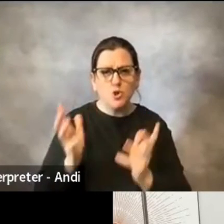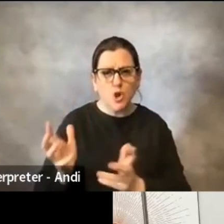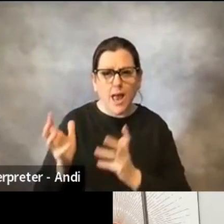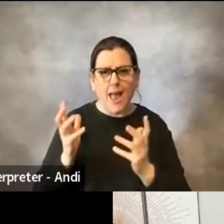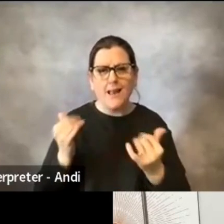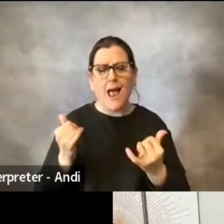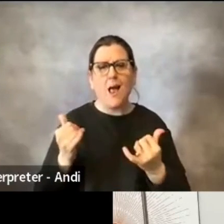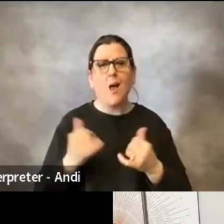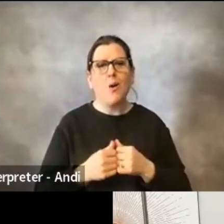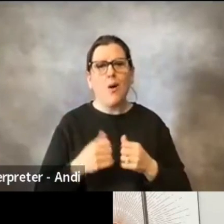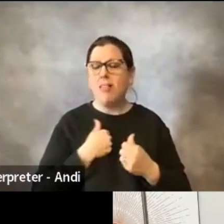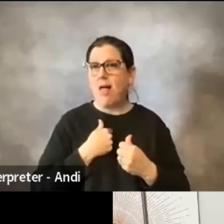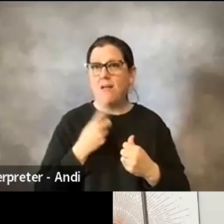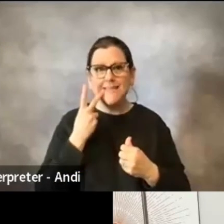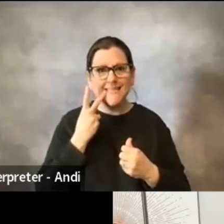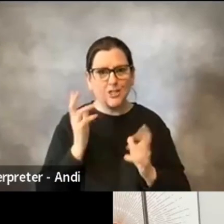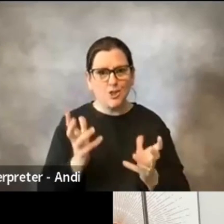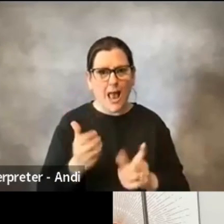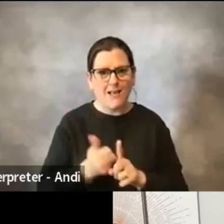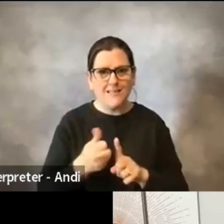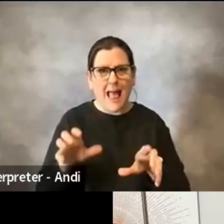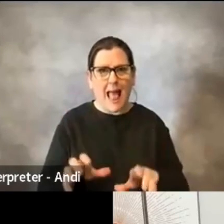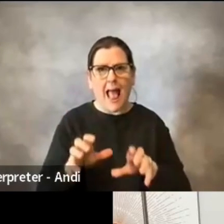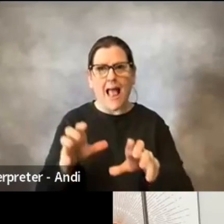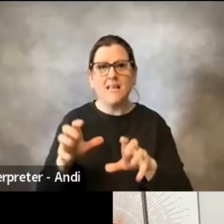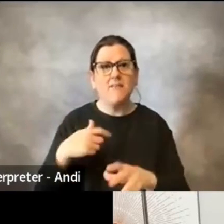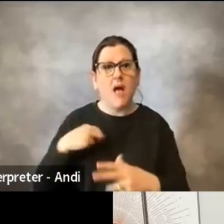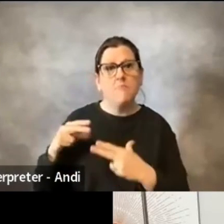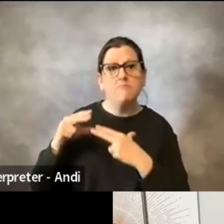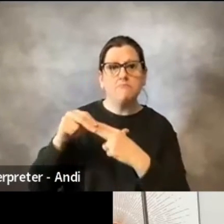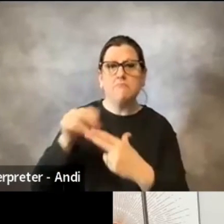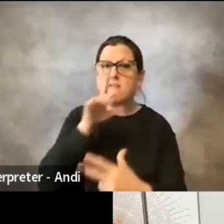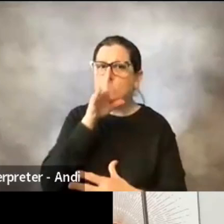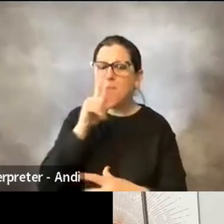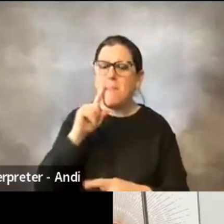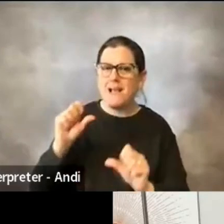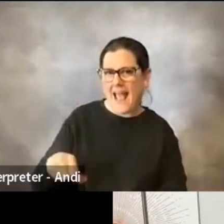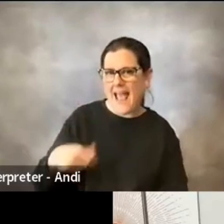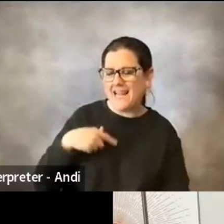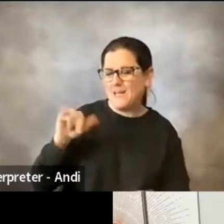chat is. Judy Dettmer: Becky, I'm gonna jump in verbally since I have the power. Yes. And this duty.